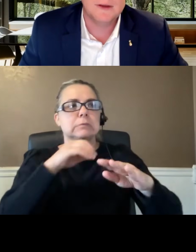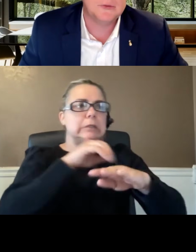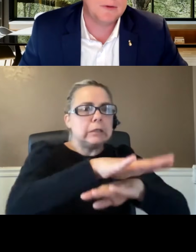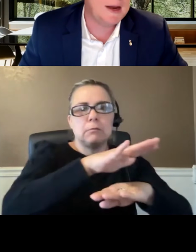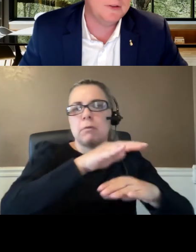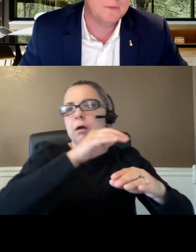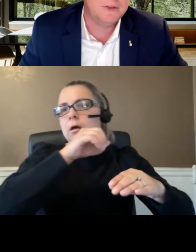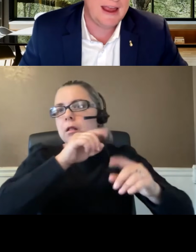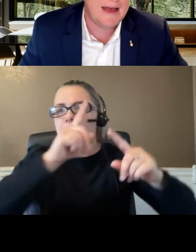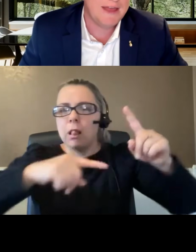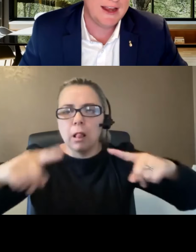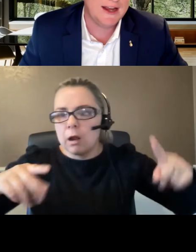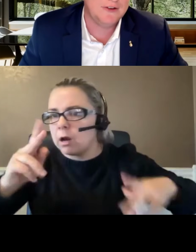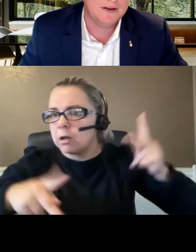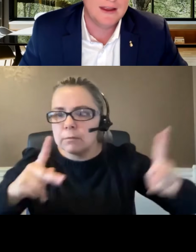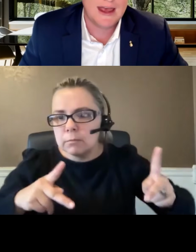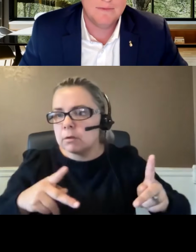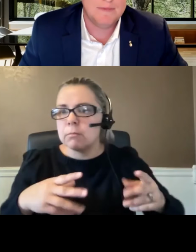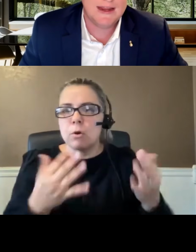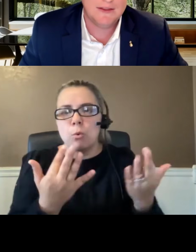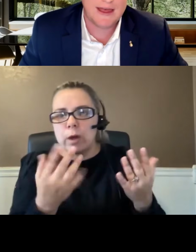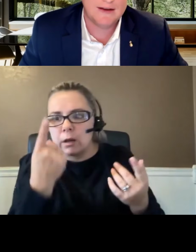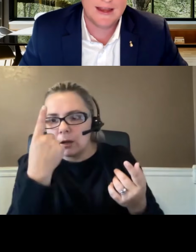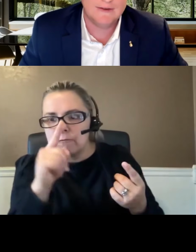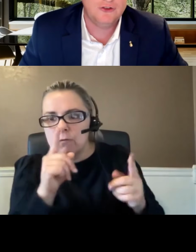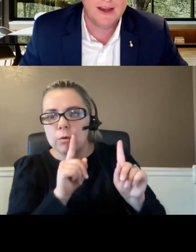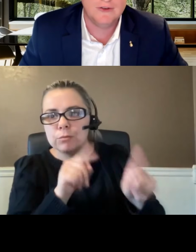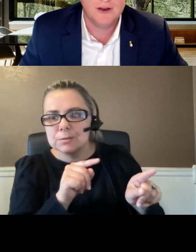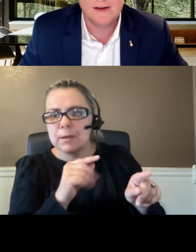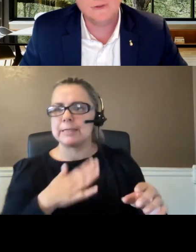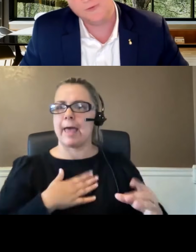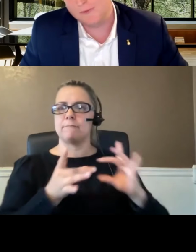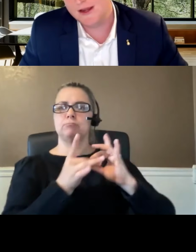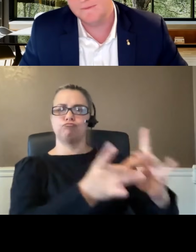because we were able to to have that connection and make that kind of change. Not just for me,